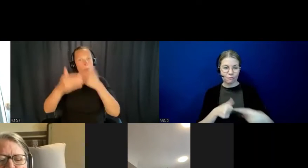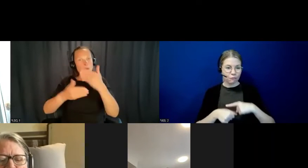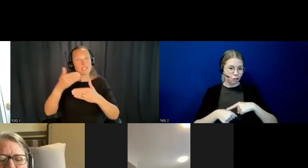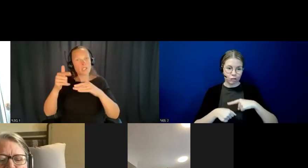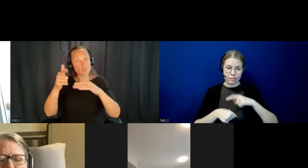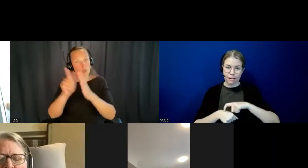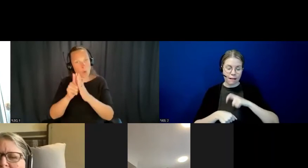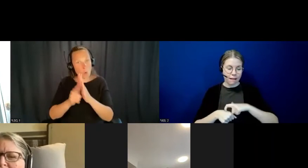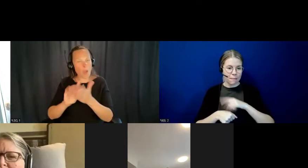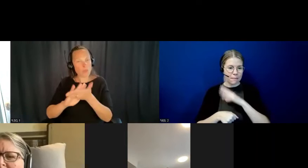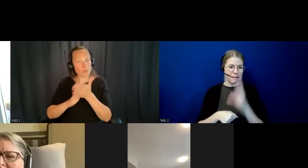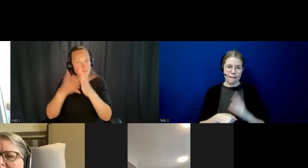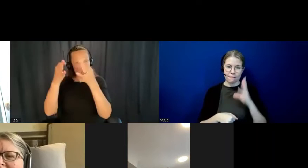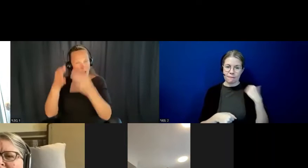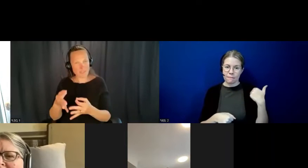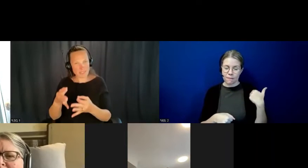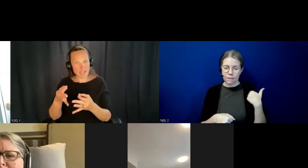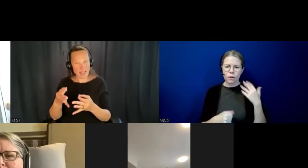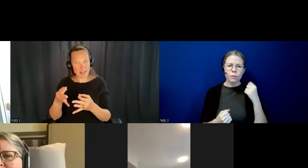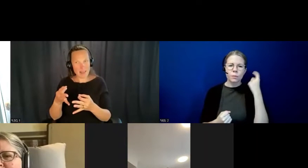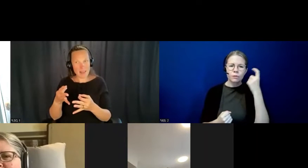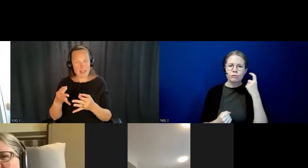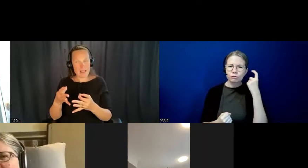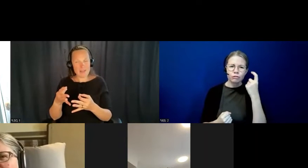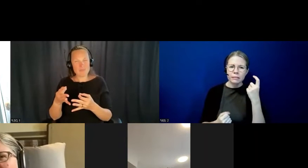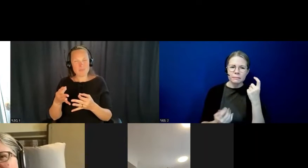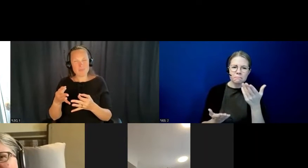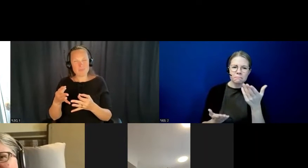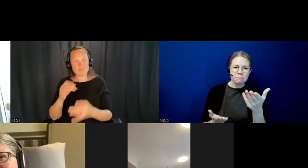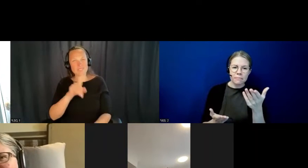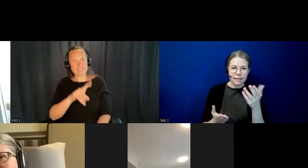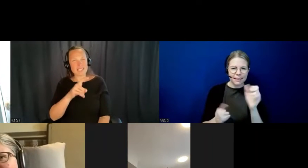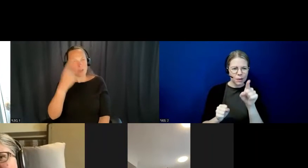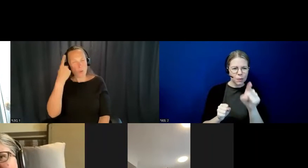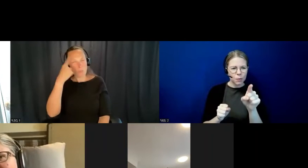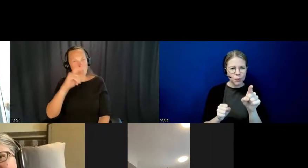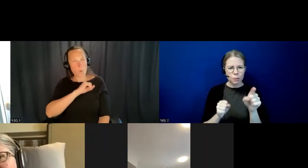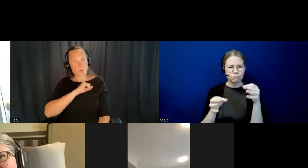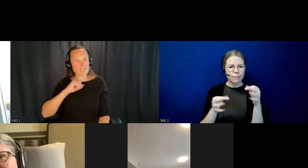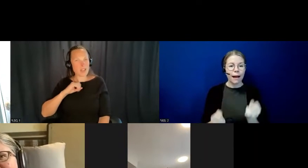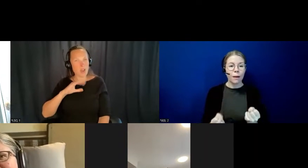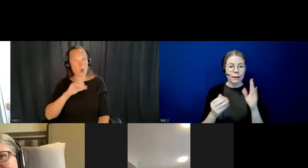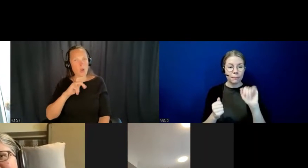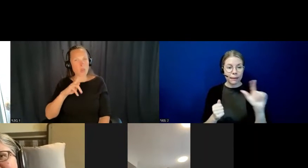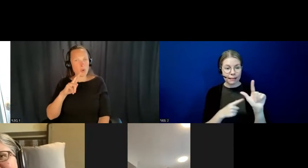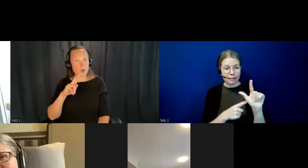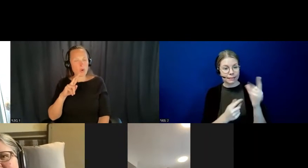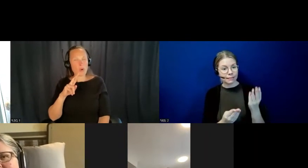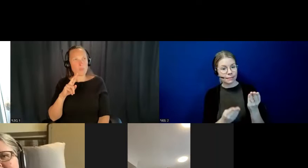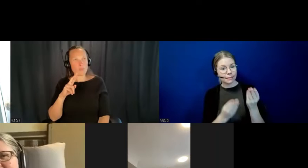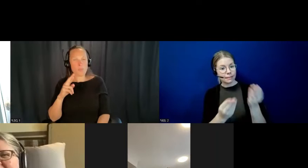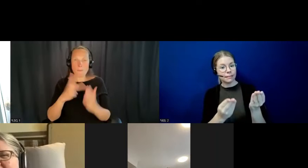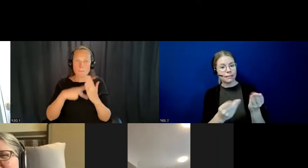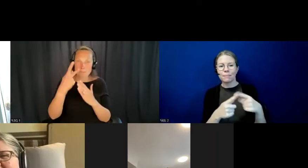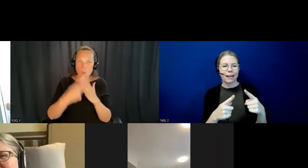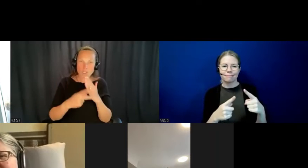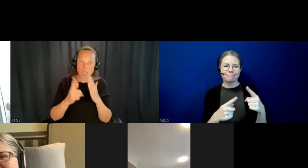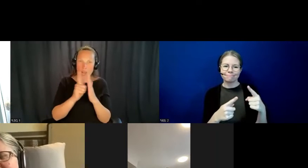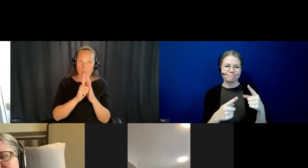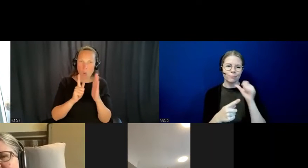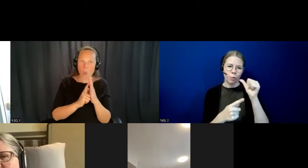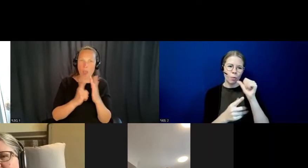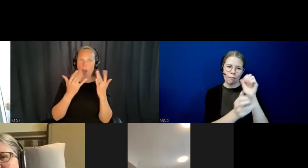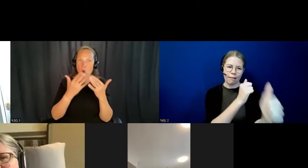OF HOW MANY BILLS ARE INTRODUCED BUT NEVER MAKE IT TO GETTING PASSED? JUST SO THAT WE HAVE A SENSE OF